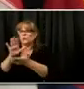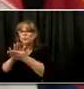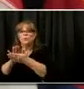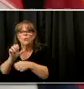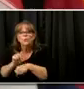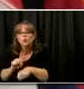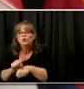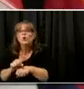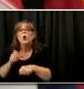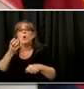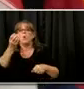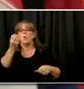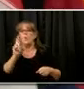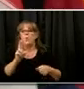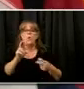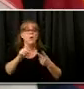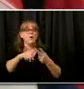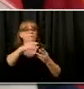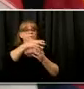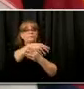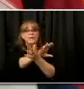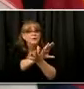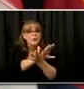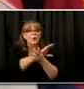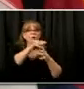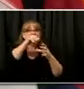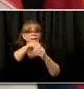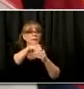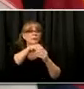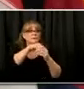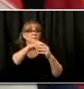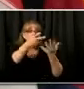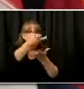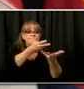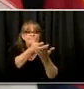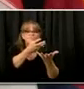programs. And we have different, as I’d imagine, platforms which can identify engagement in